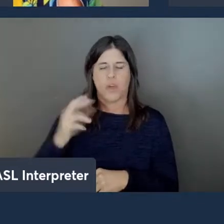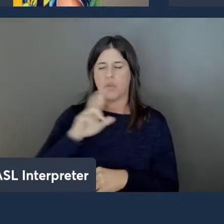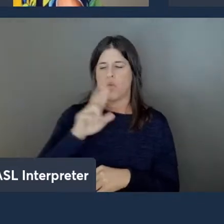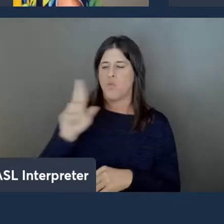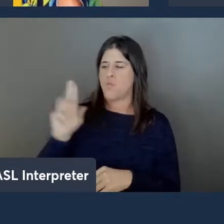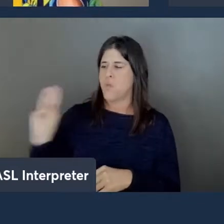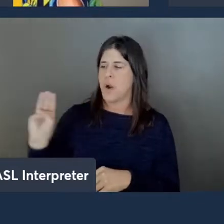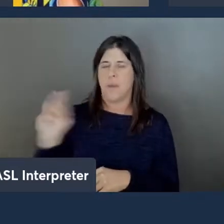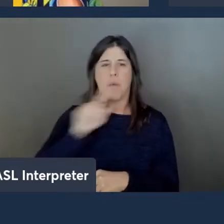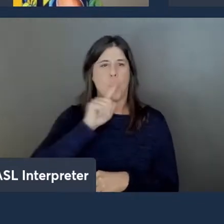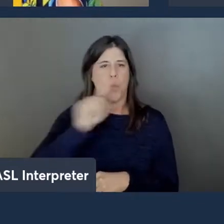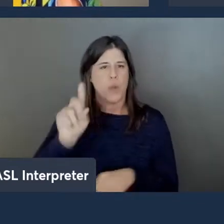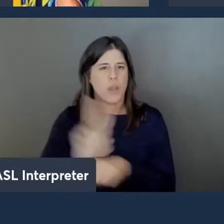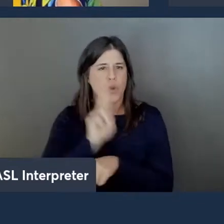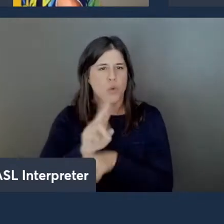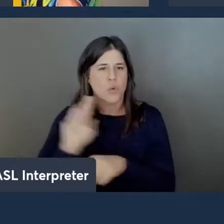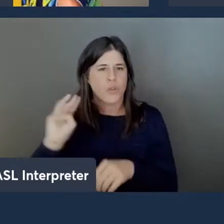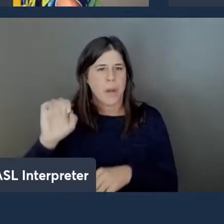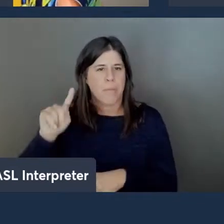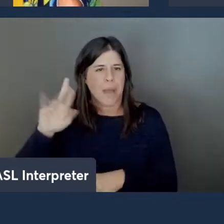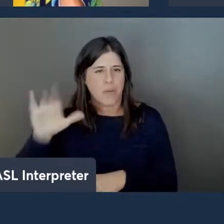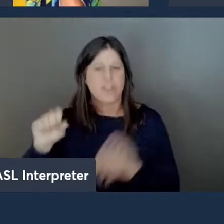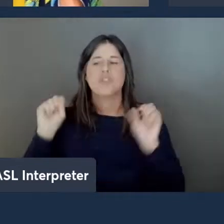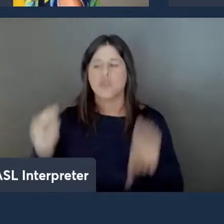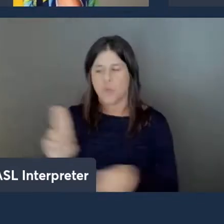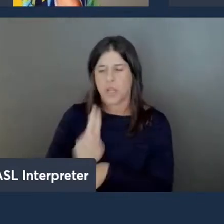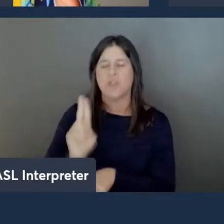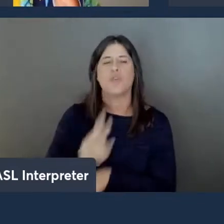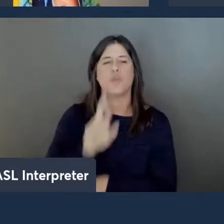You can actually use RUM metrics directly